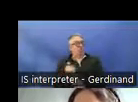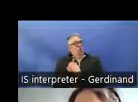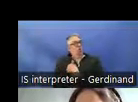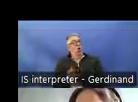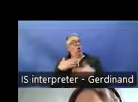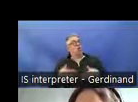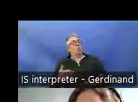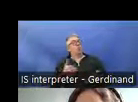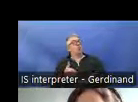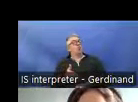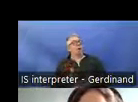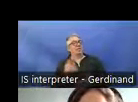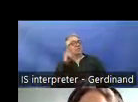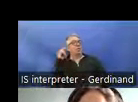according to the CRPD.